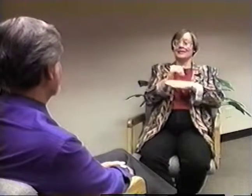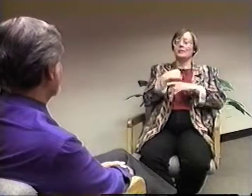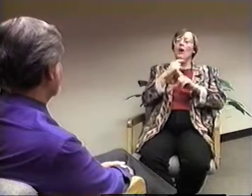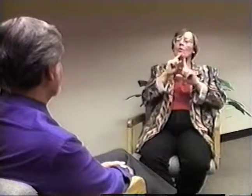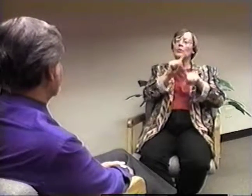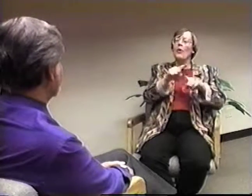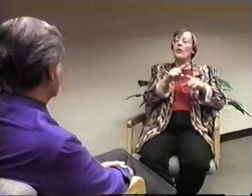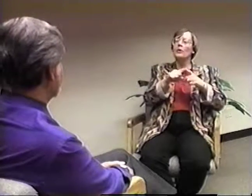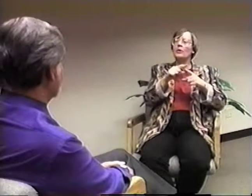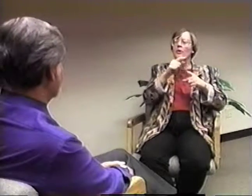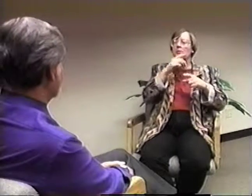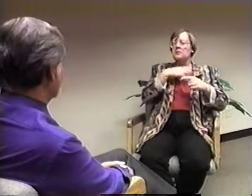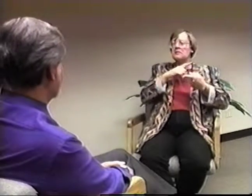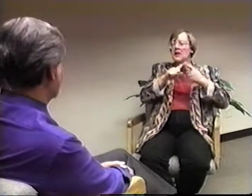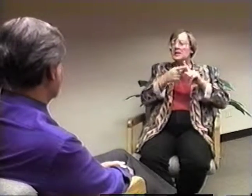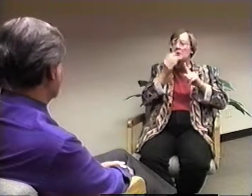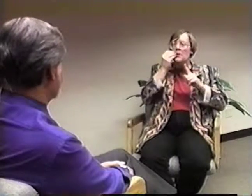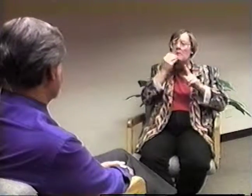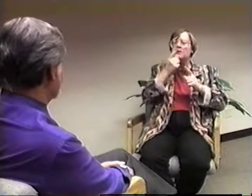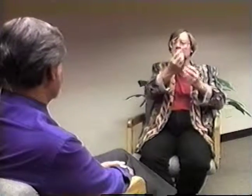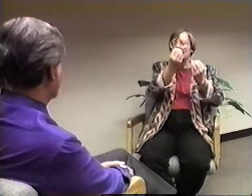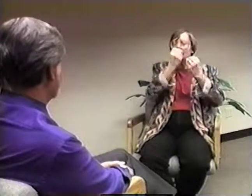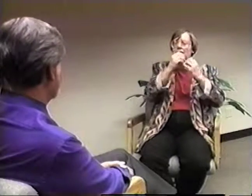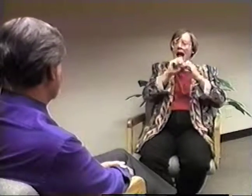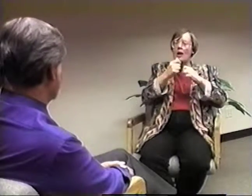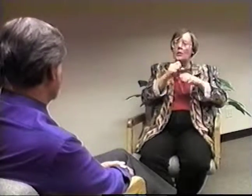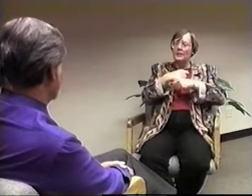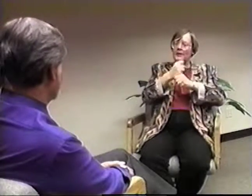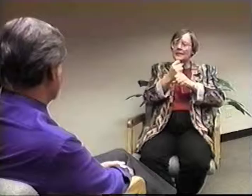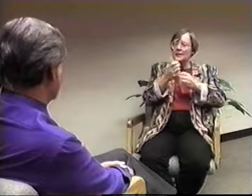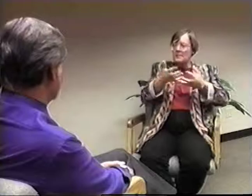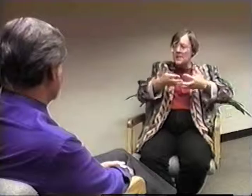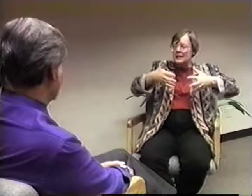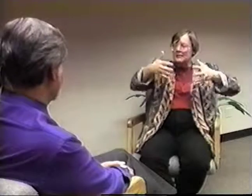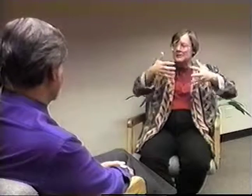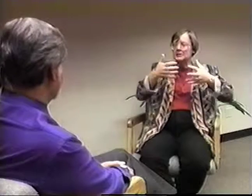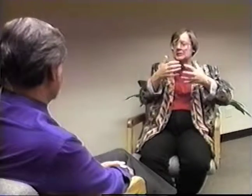For example, tonight I'm going to a friend's house to learn how to make baskets.